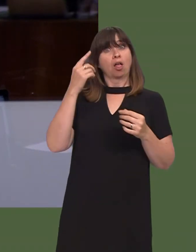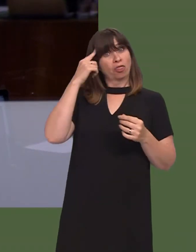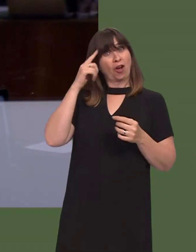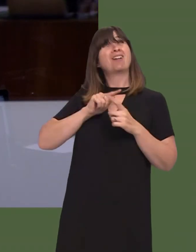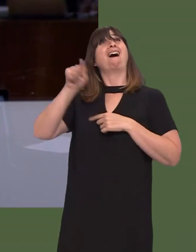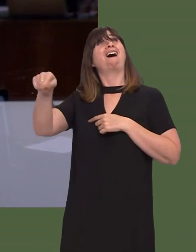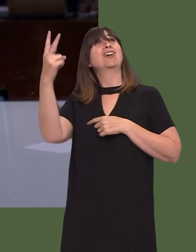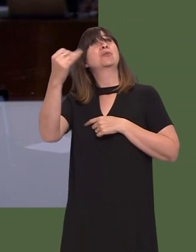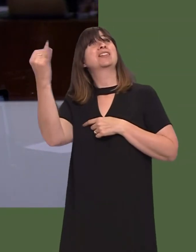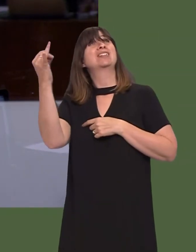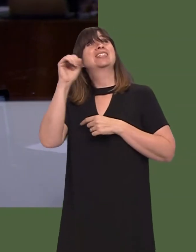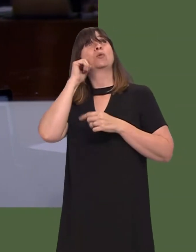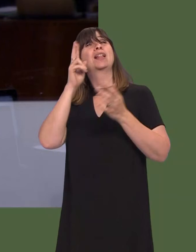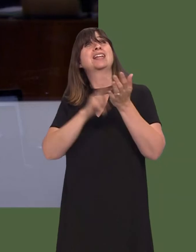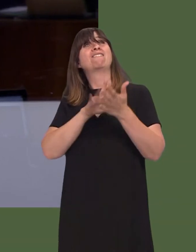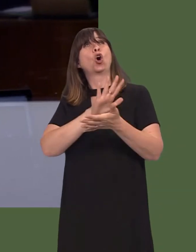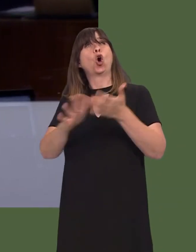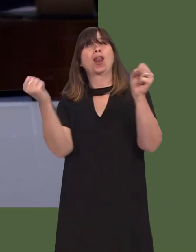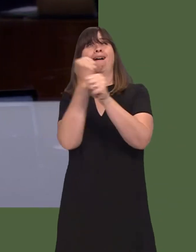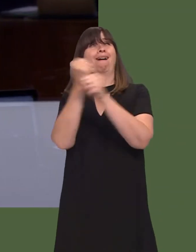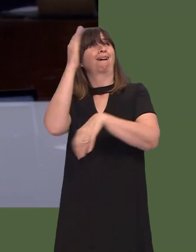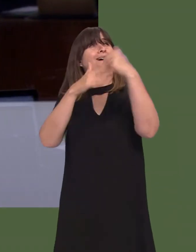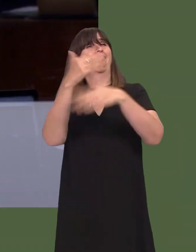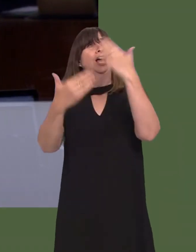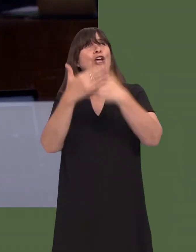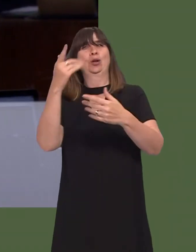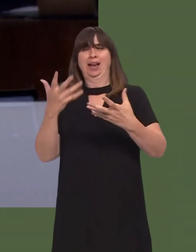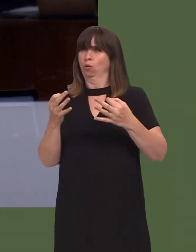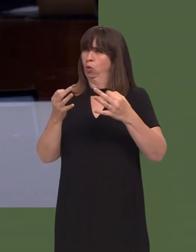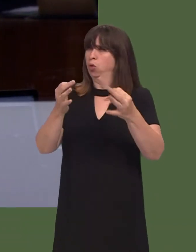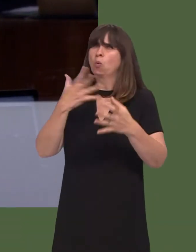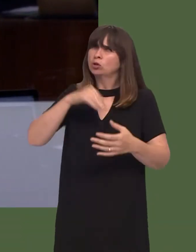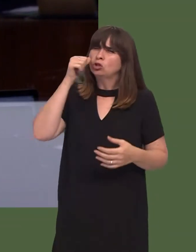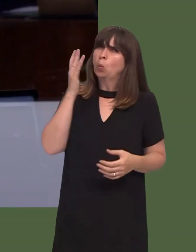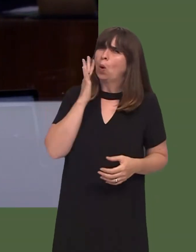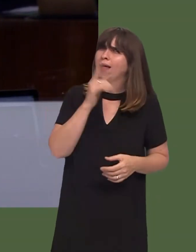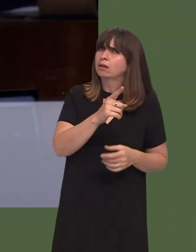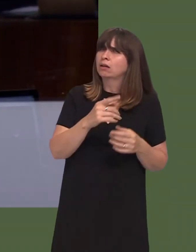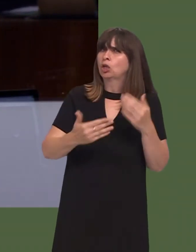be a new Nevill Hall by now in 2017-18. Clearly that has slipped back. What is the timescale